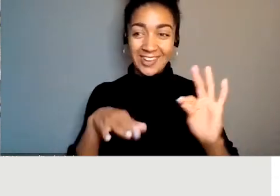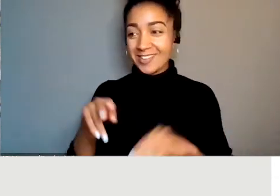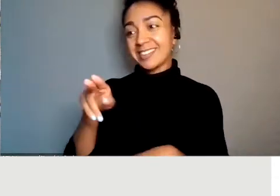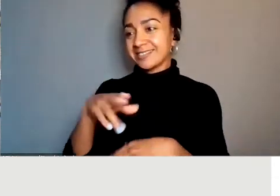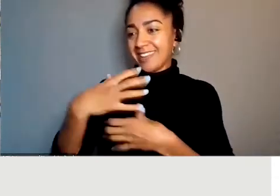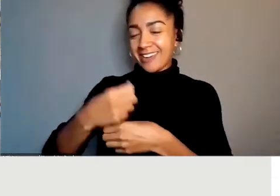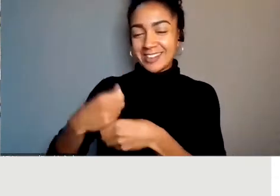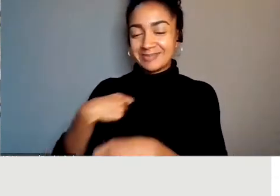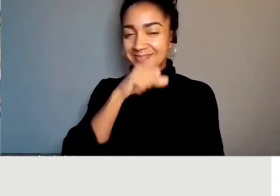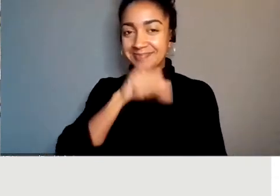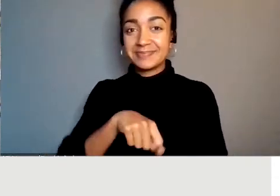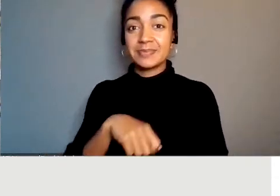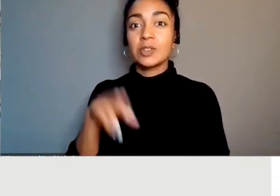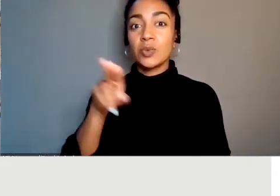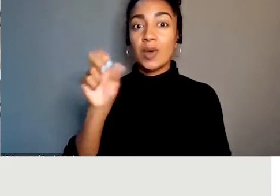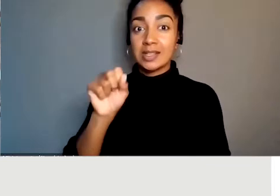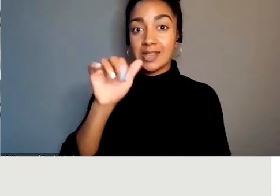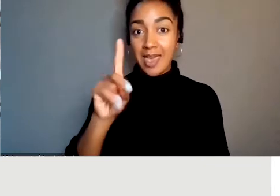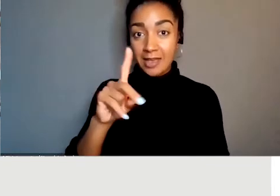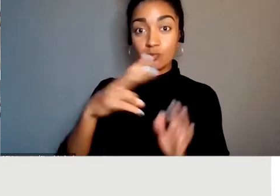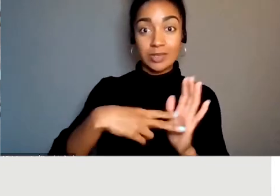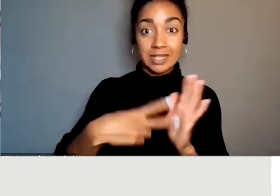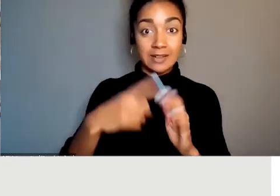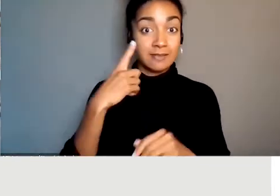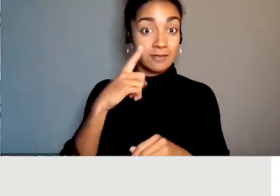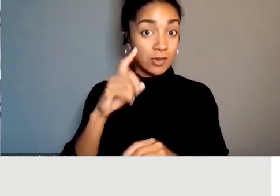USAID's Reading for Ethiopia's Achievement Developed or Read II — supported the development of gender club, guidelines, and trained school gender club coordinators, Read II also produced and broadcast a 13-episode radio drama to promote reflections, dialogue,